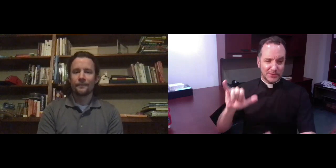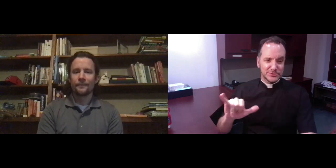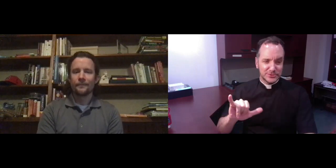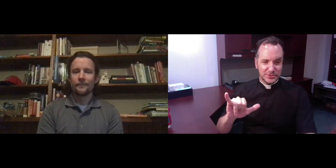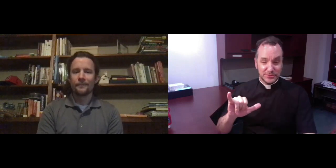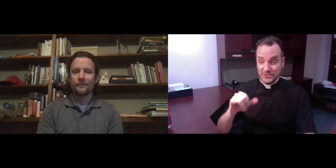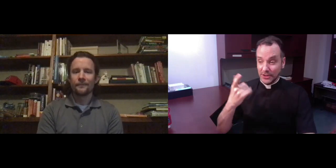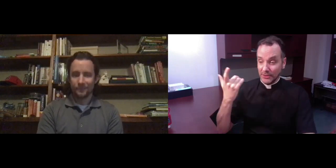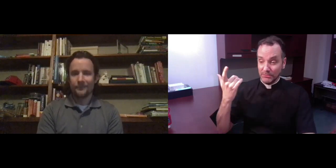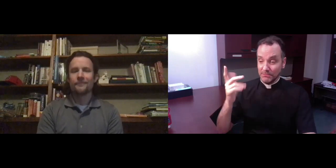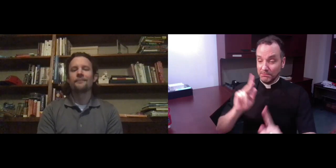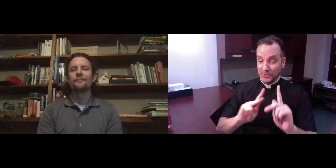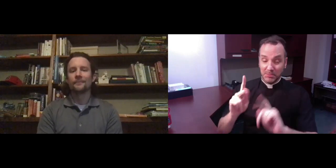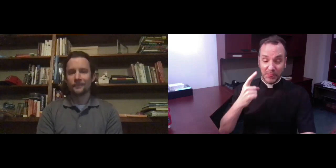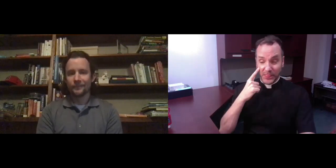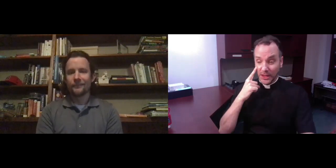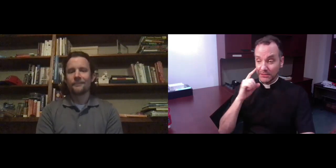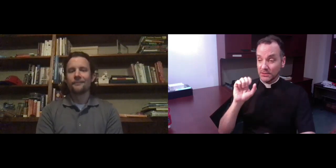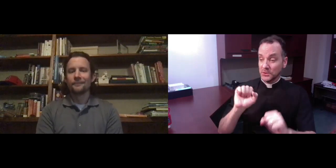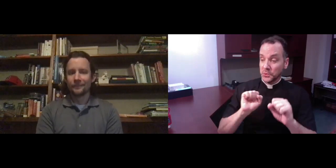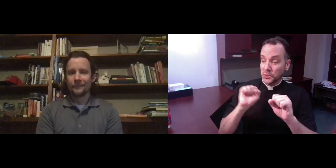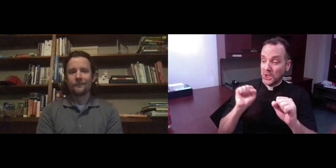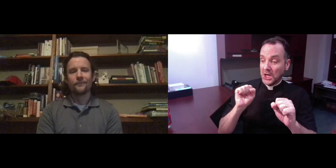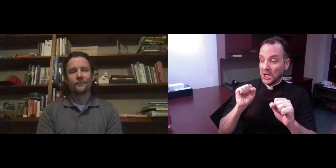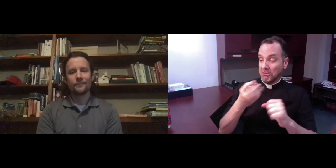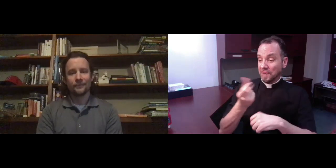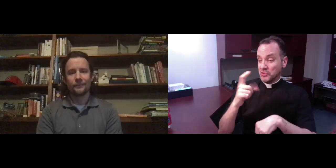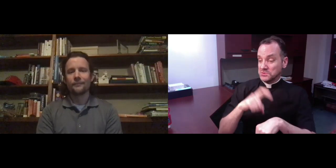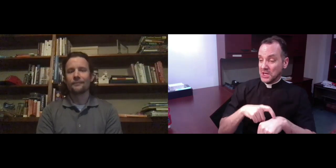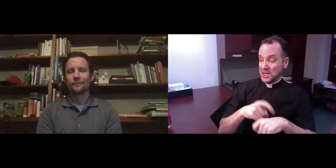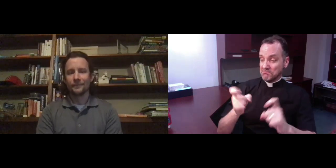(Fr. Shawn): Right. I know you and I both like to go to the gym and work out,